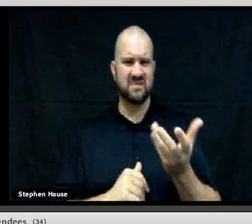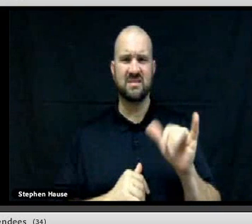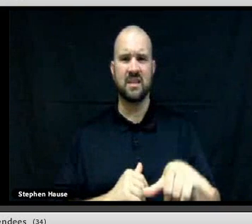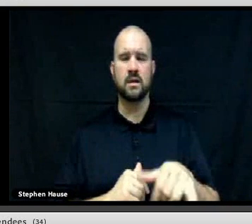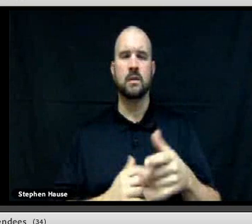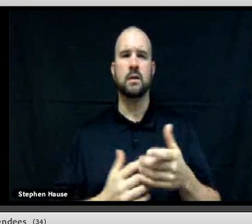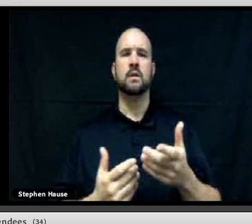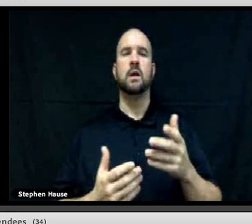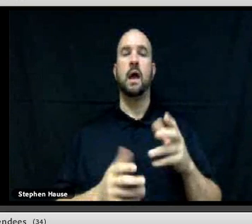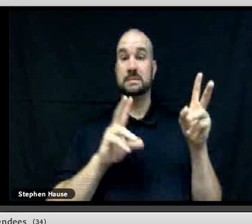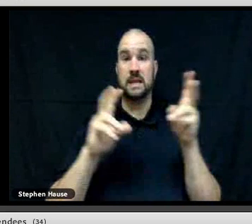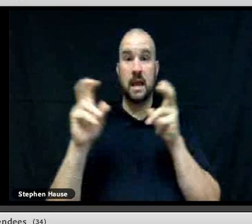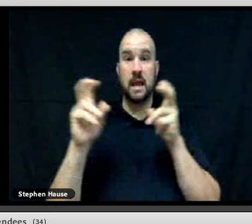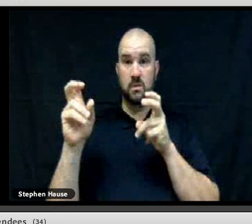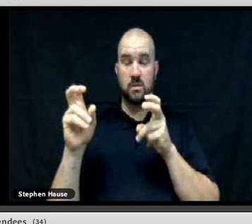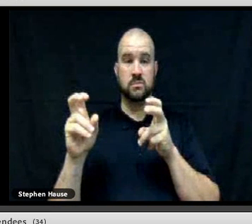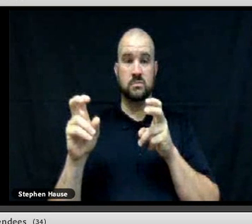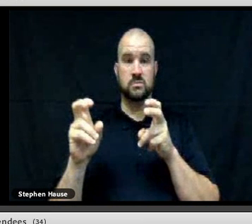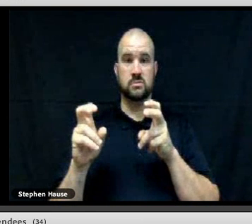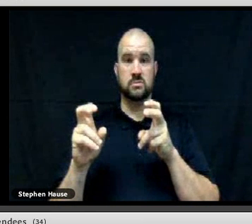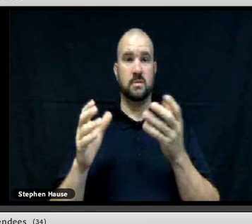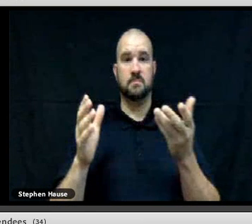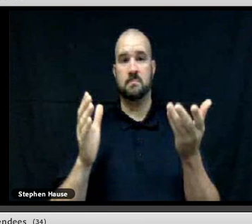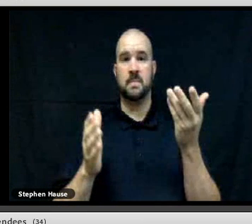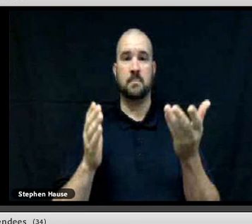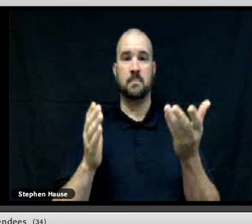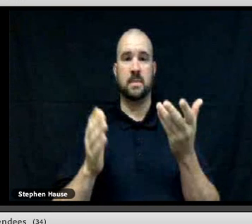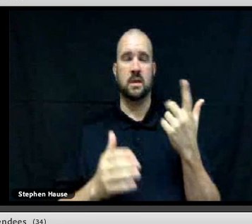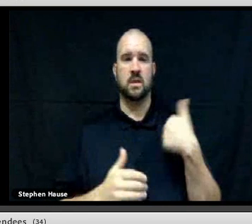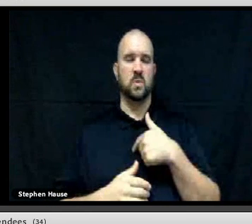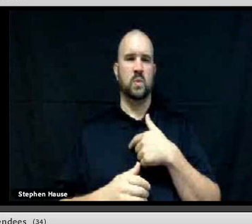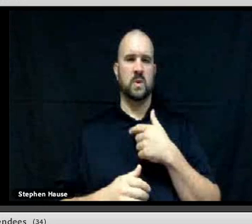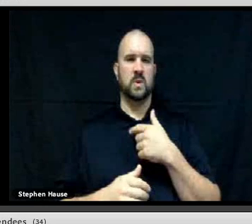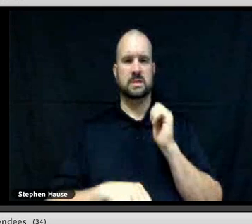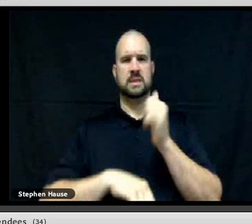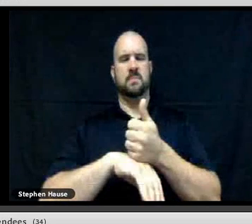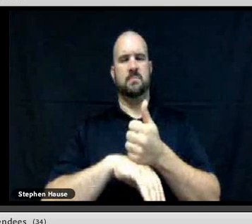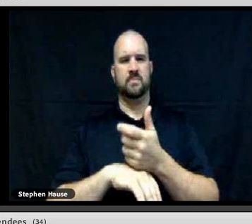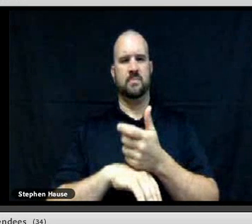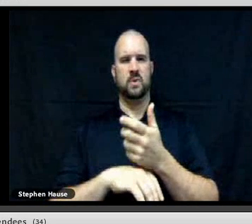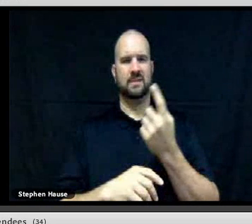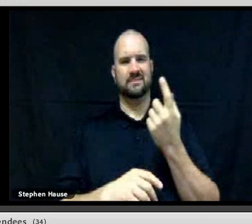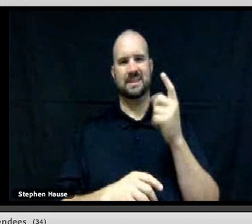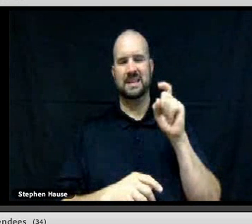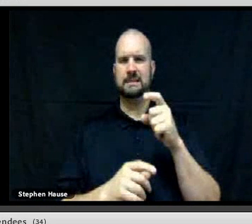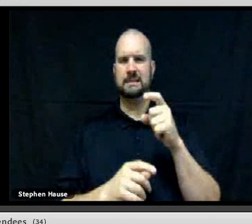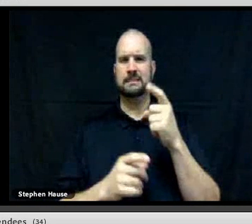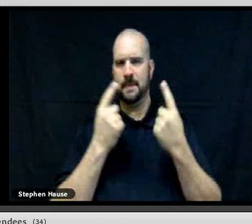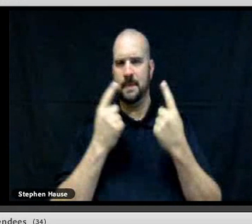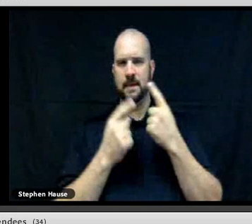about, uh, certain library standards that aren't necessarily useful outside of the library context.